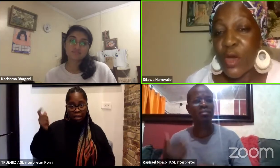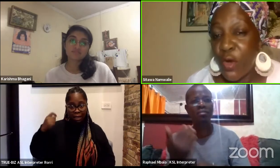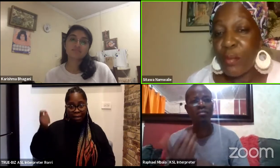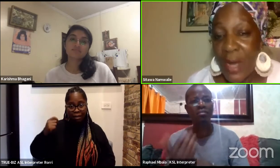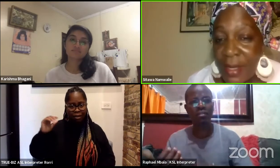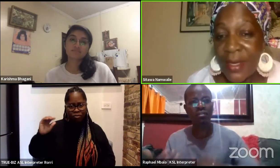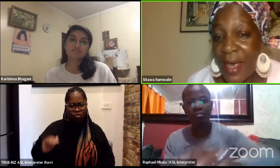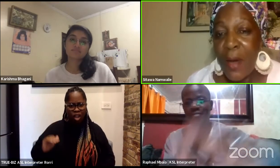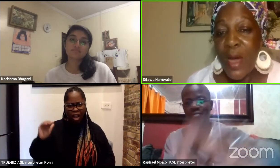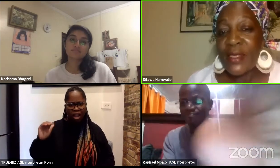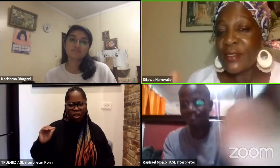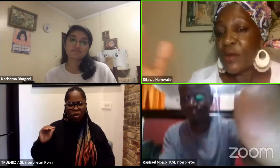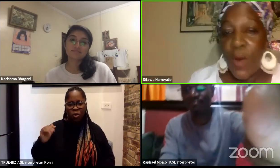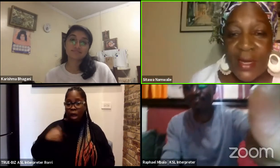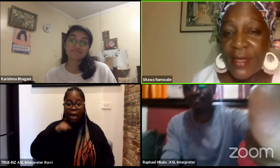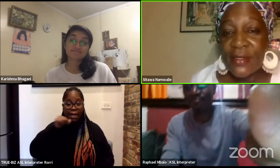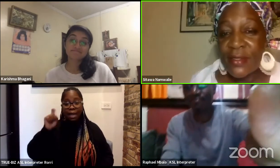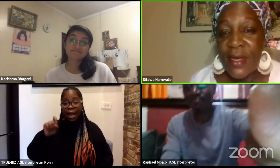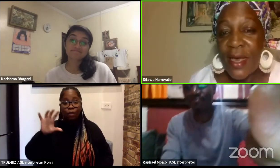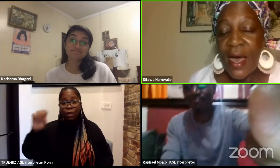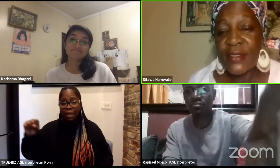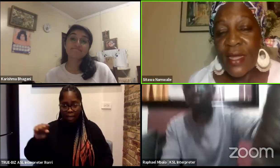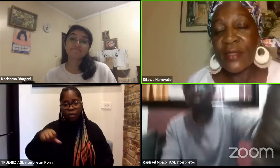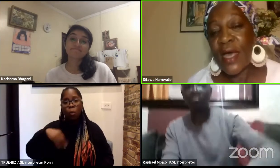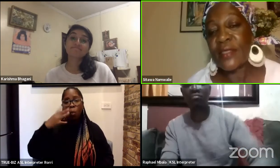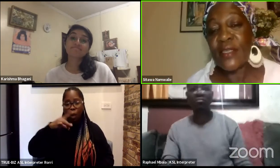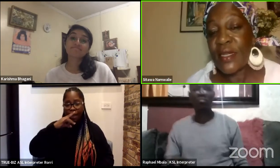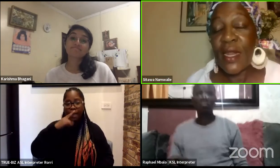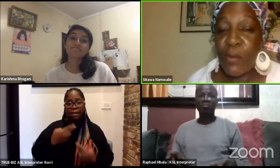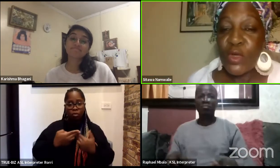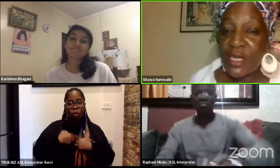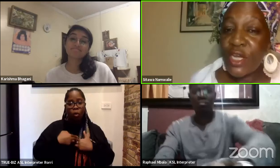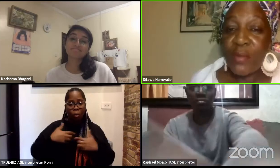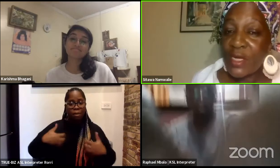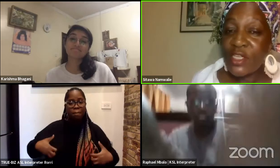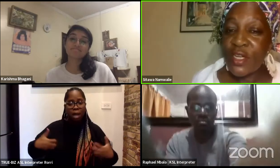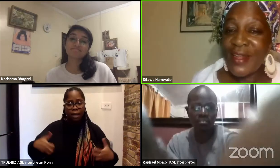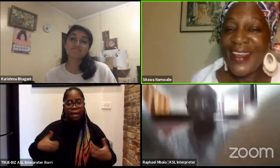to be called monkey by these little white kids at a certain Club which I shan't mention